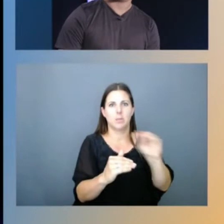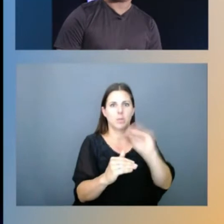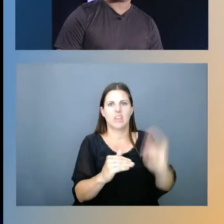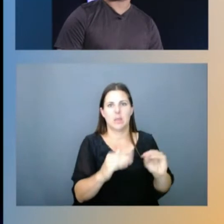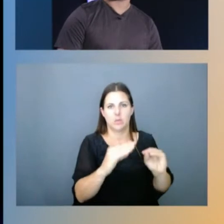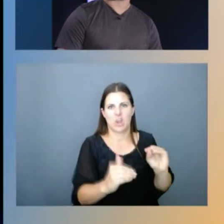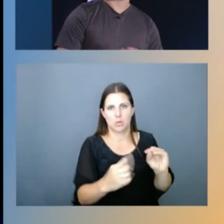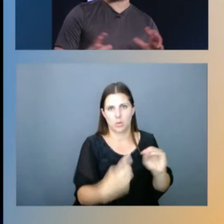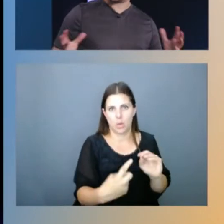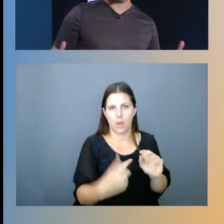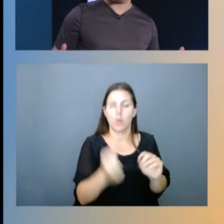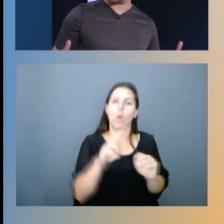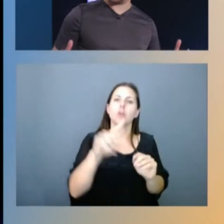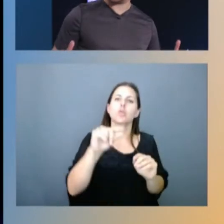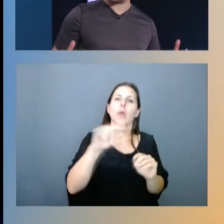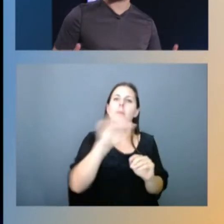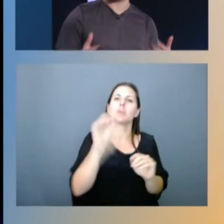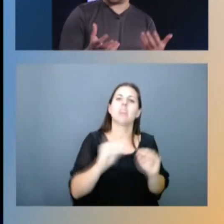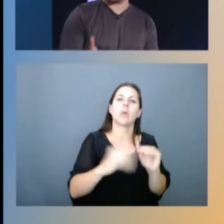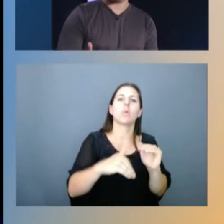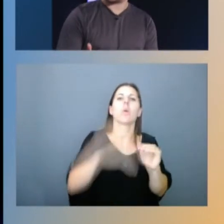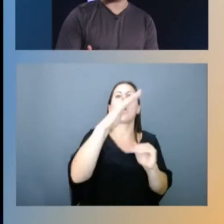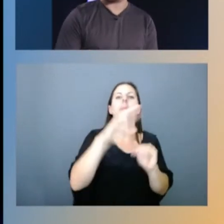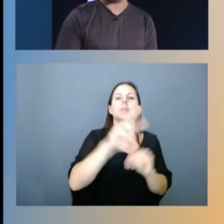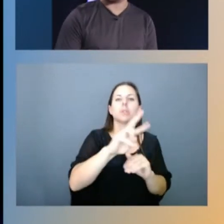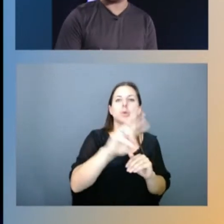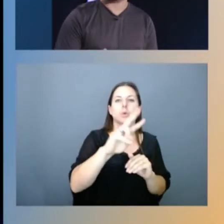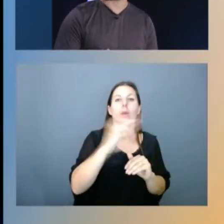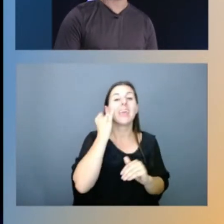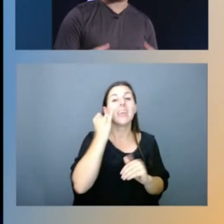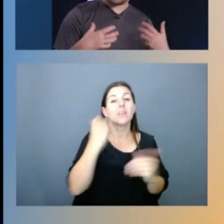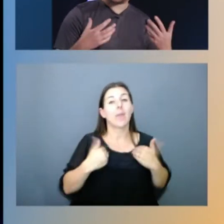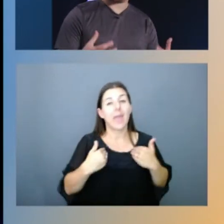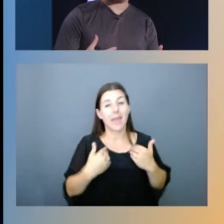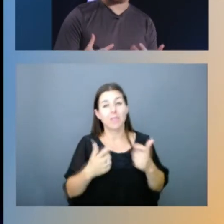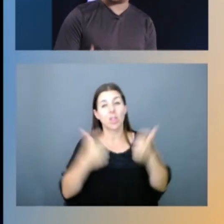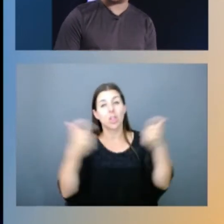And over large computations, like we have in machine learning, this tends to average out